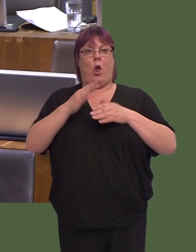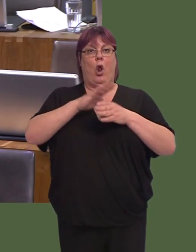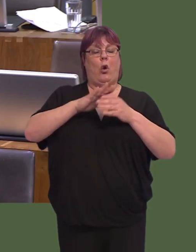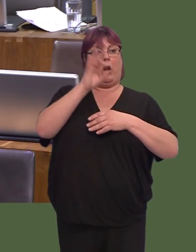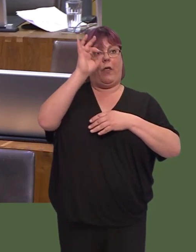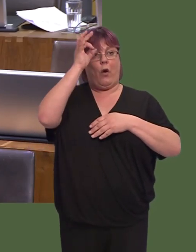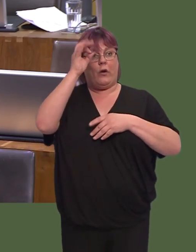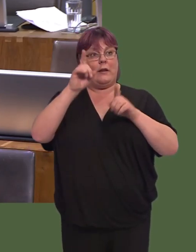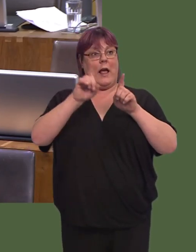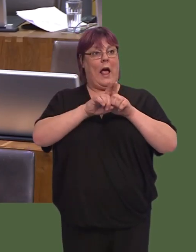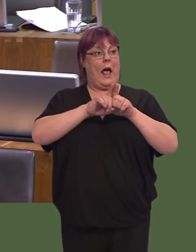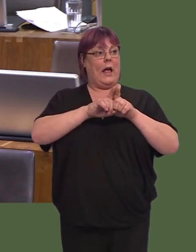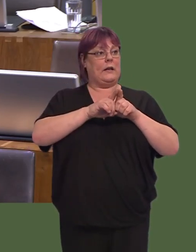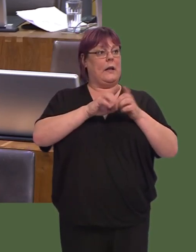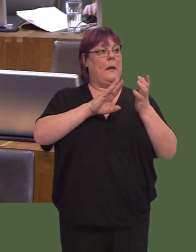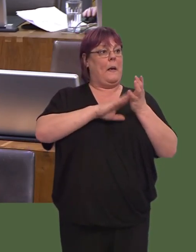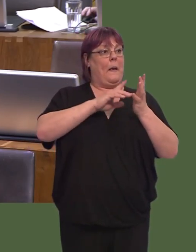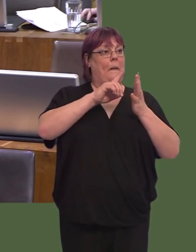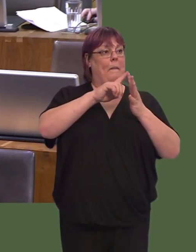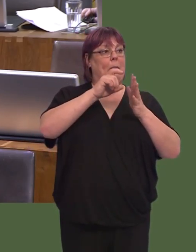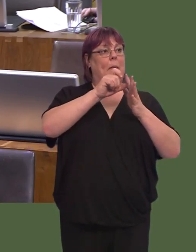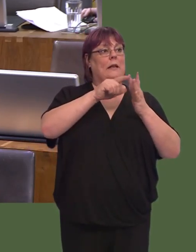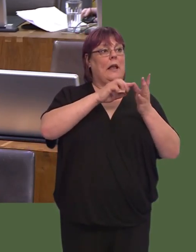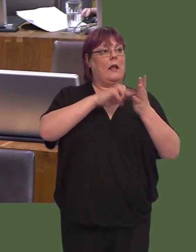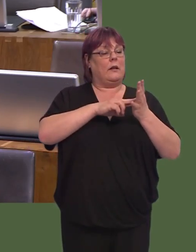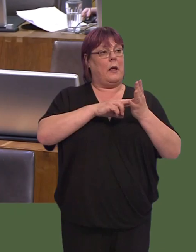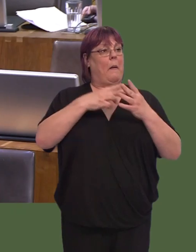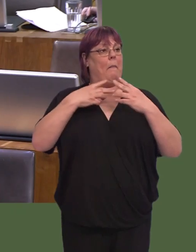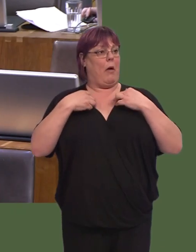Mudiad Meithrin to ensure growth at local authority level to contribute to the Welsh